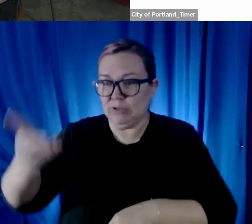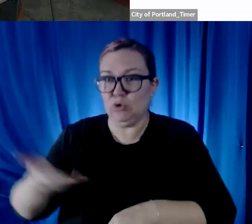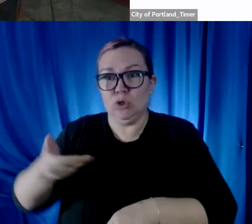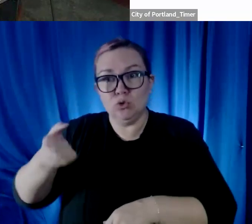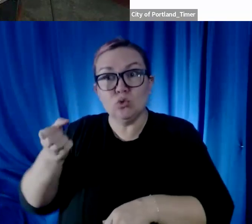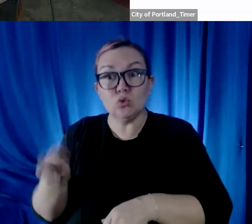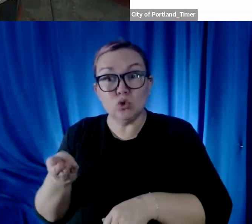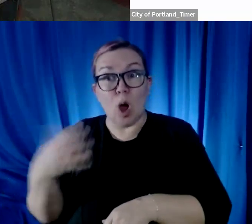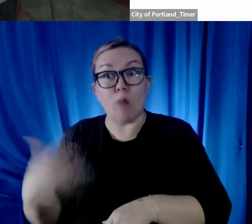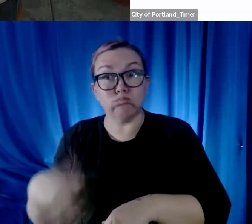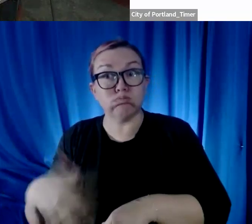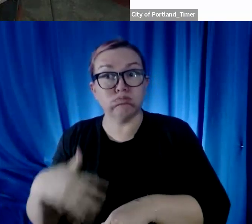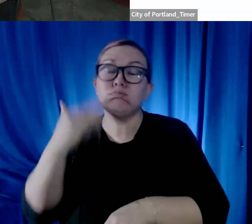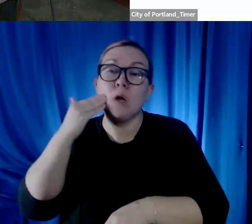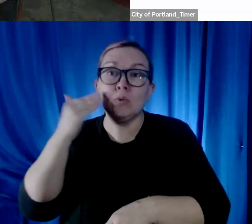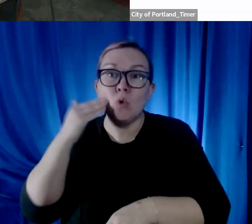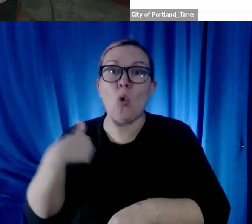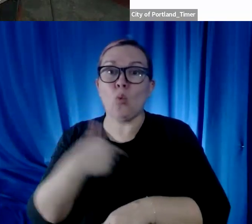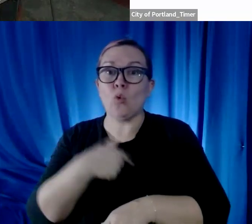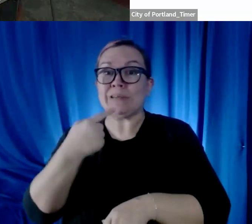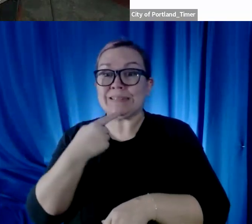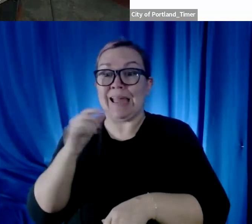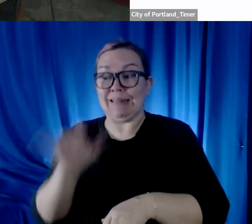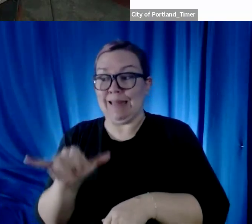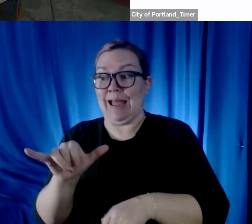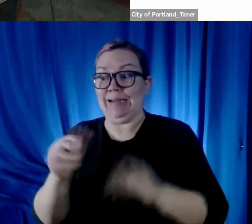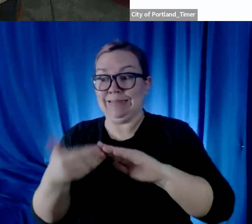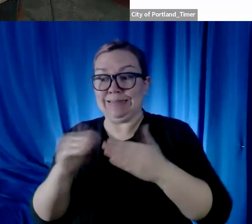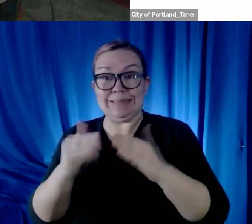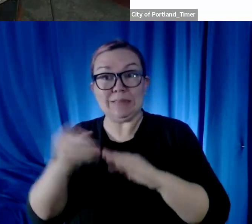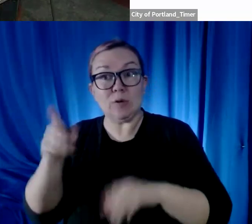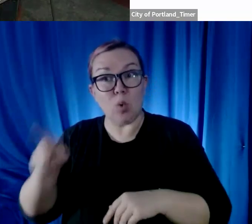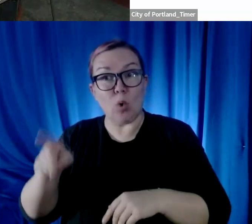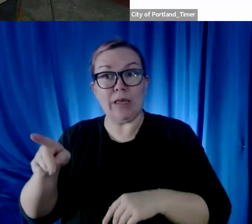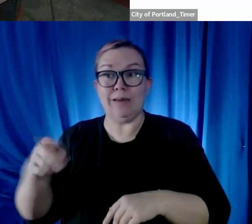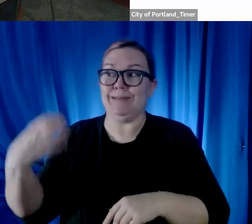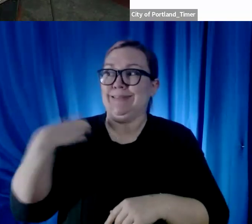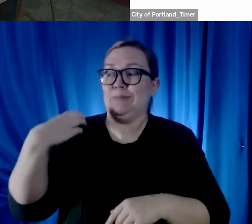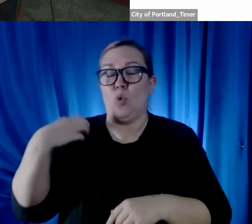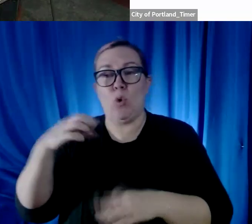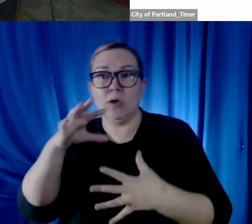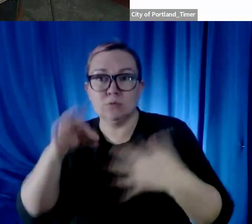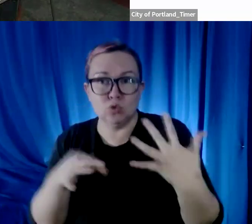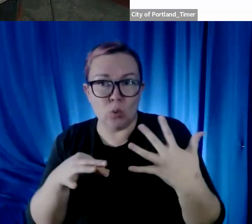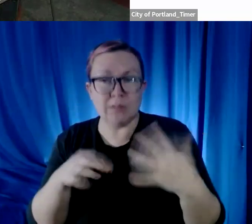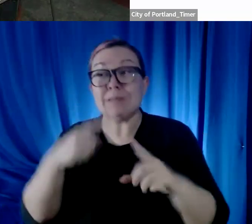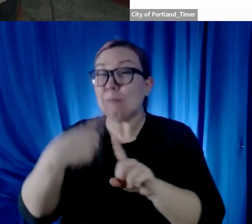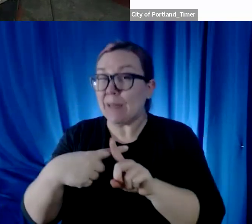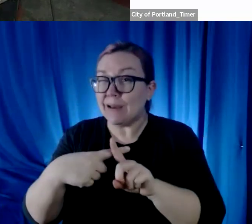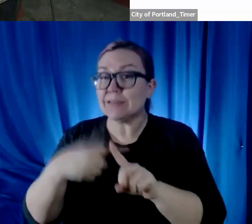And I know we're saying that that the city of Portland is the employer of choice, is also the employer choice of our kids.